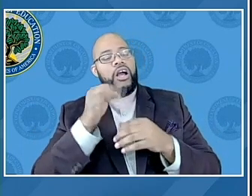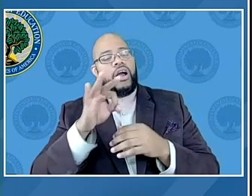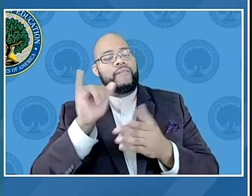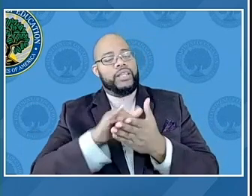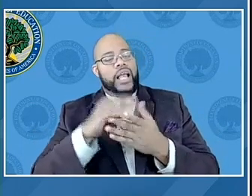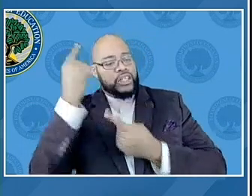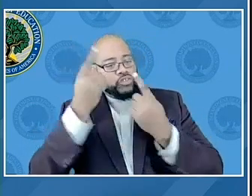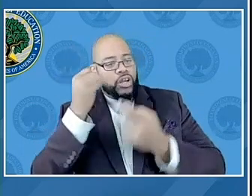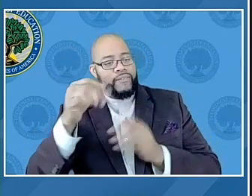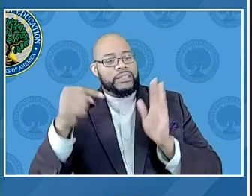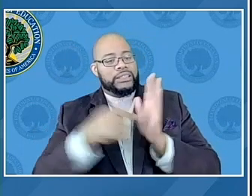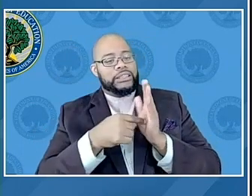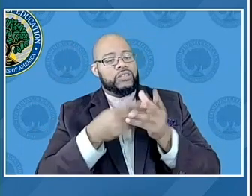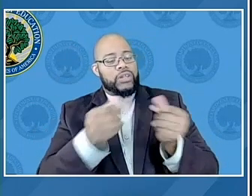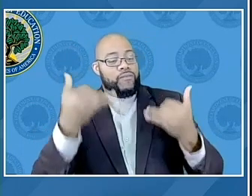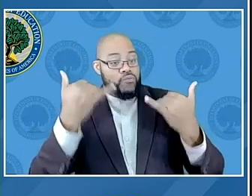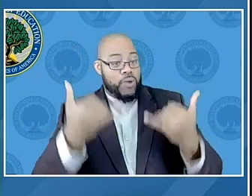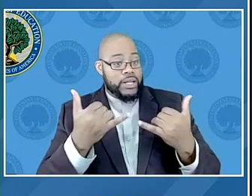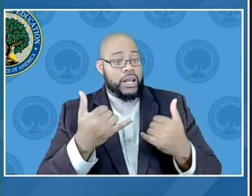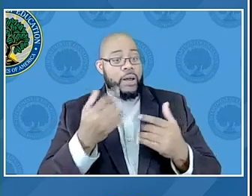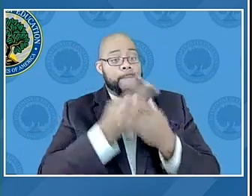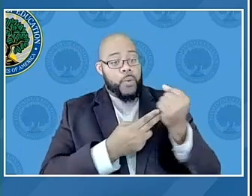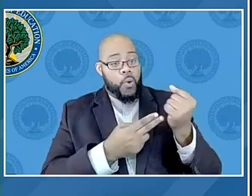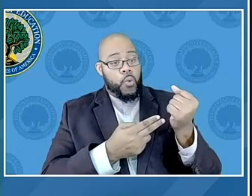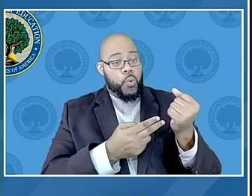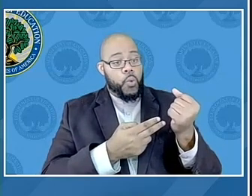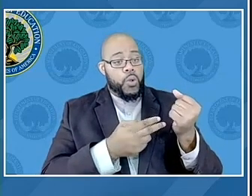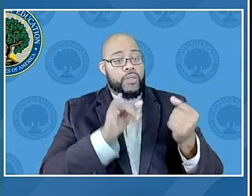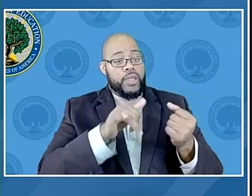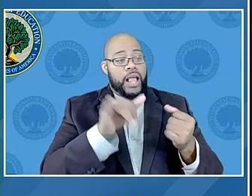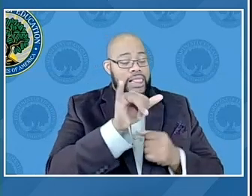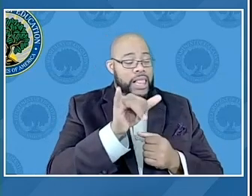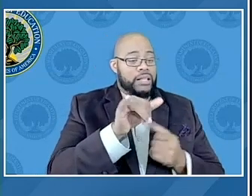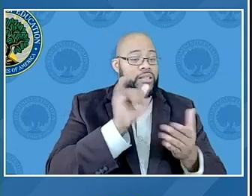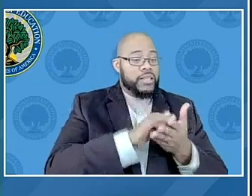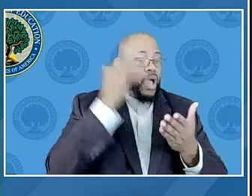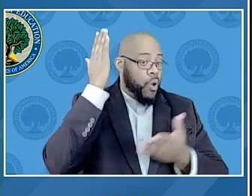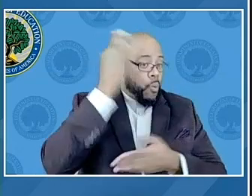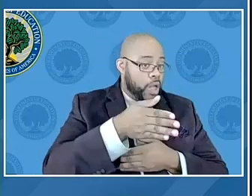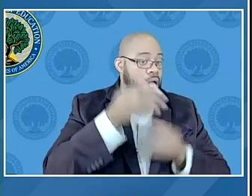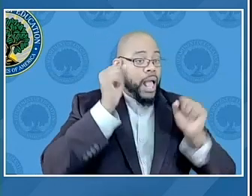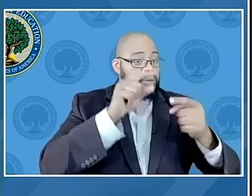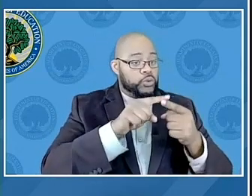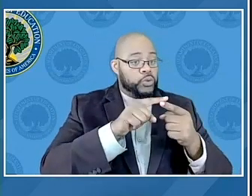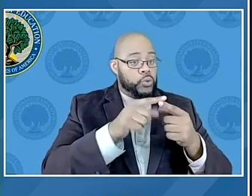relief right now, both the likelihood that it will be able to collect the debt, the